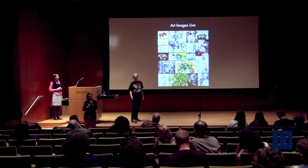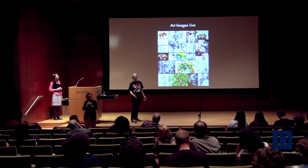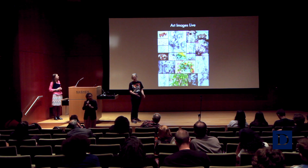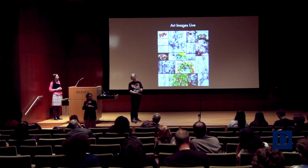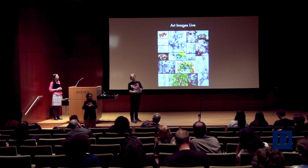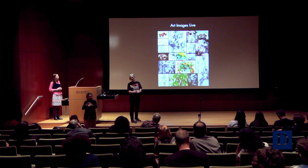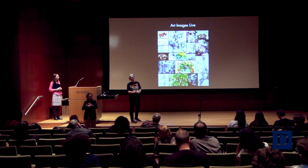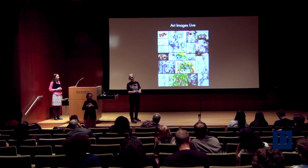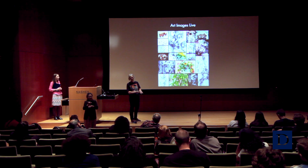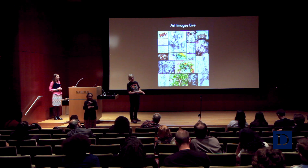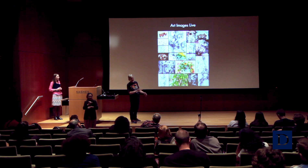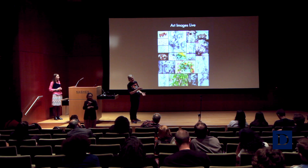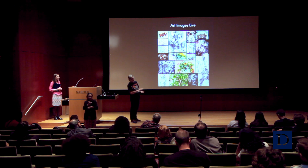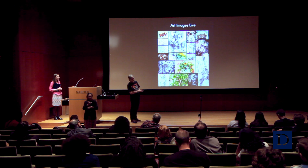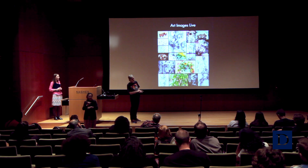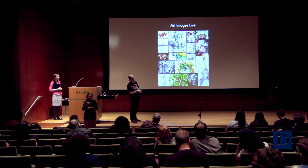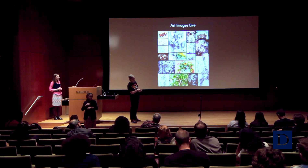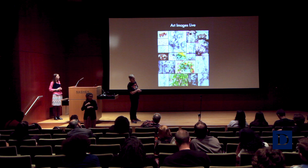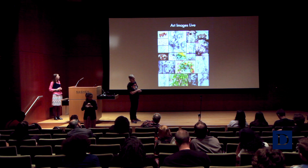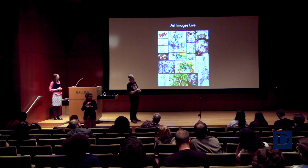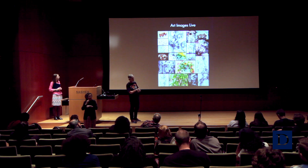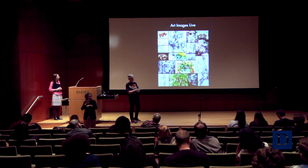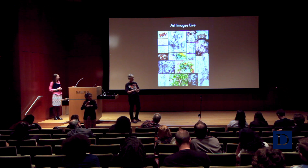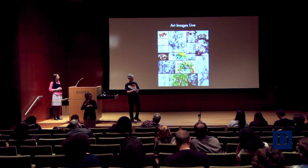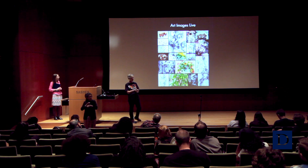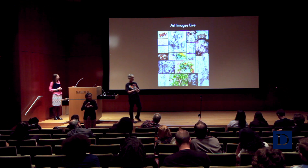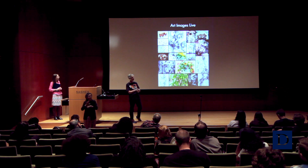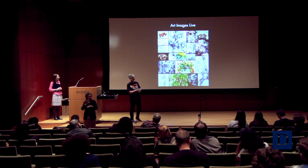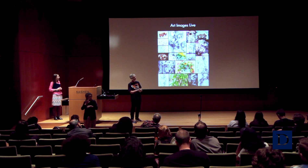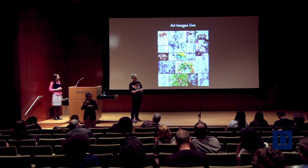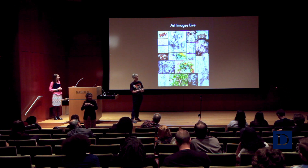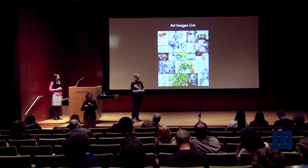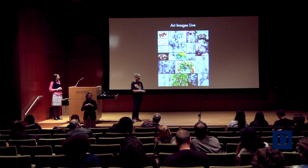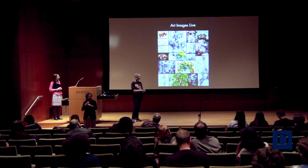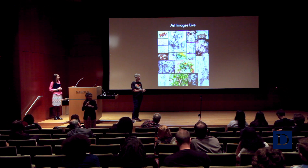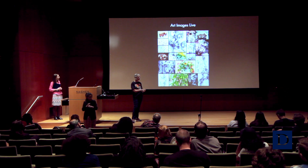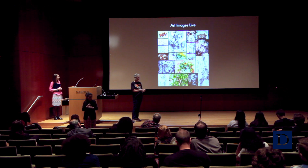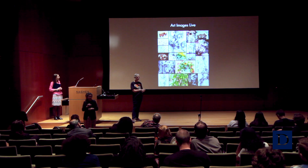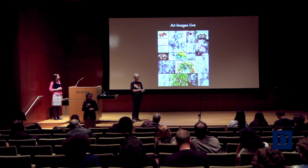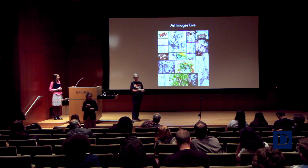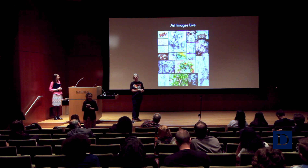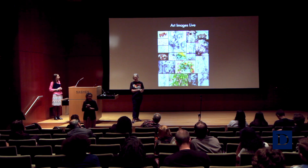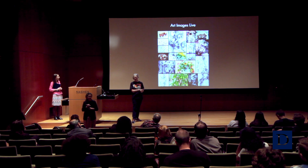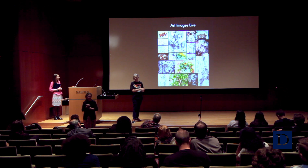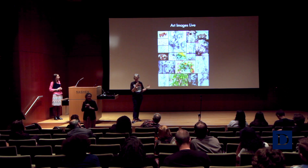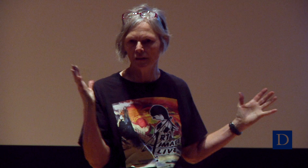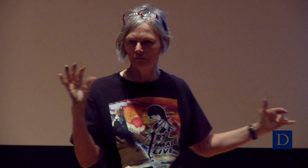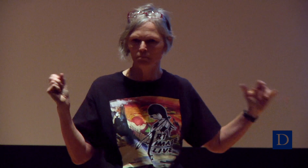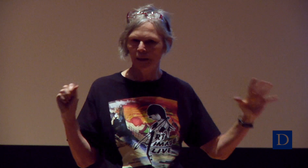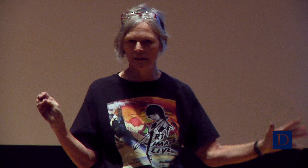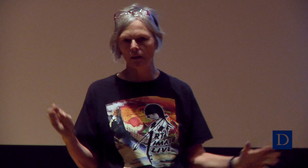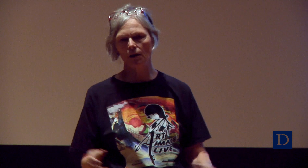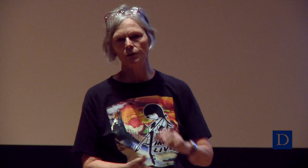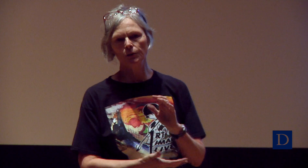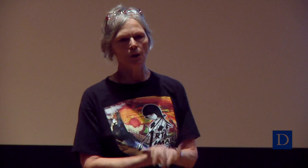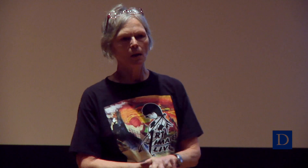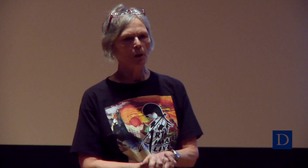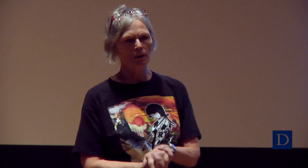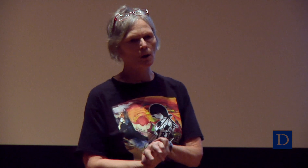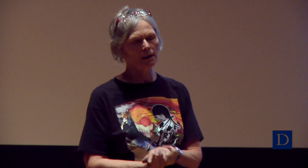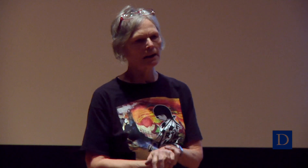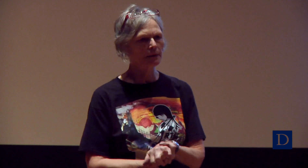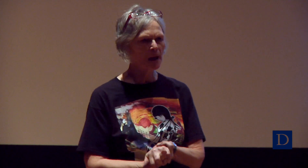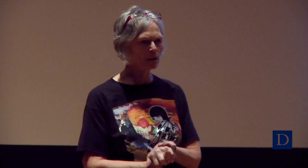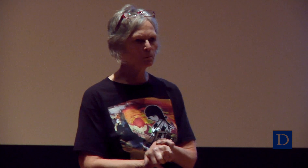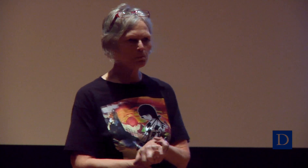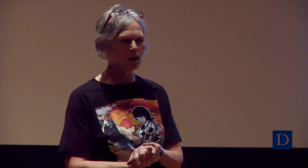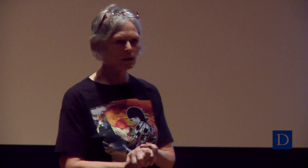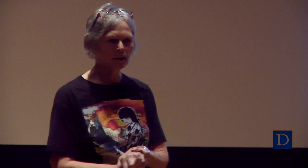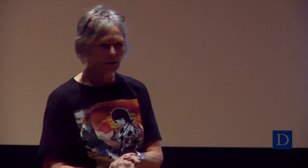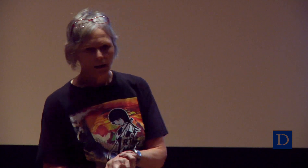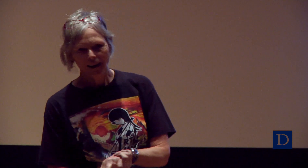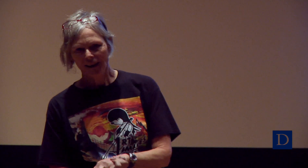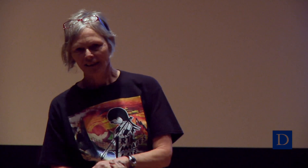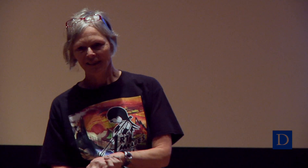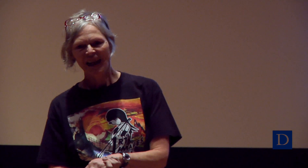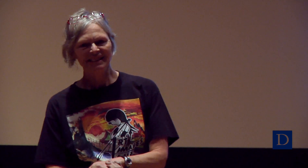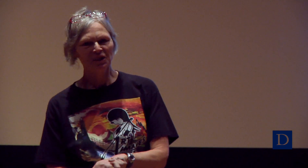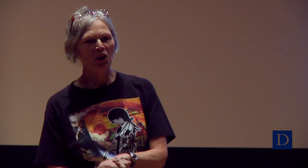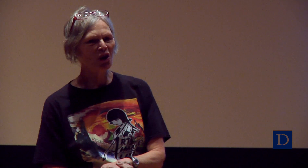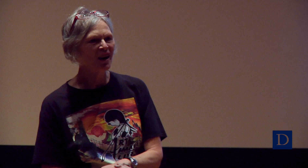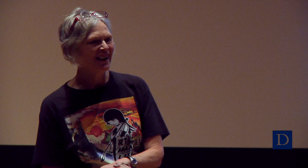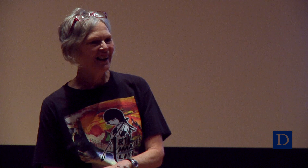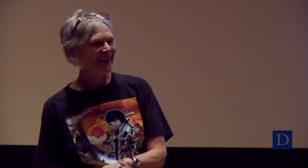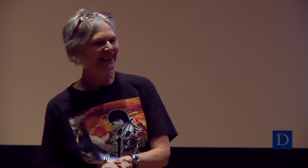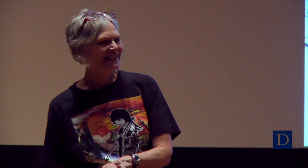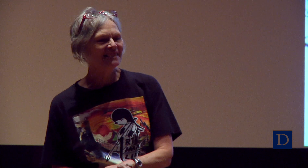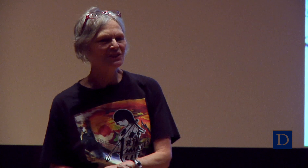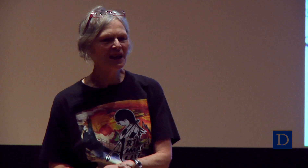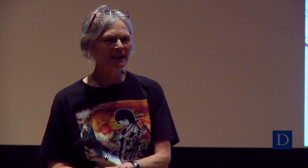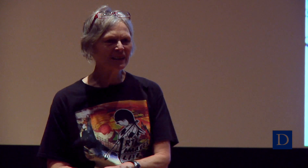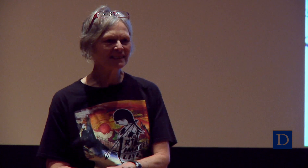I also did art for churches for 25 years, believe it or not. So I went from very Christian-based art to punk rock, heavy metal, classical, you name it.